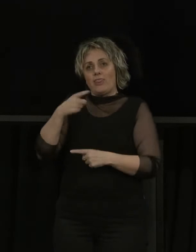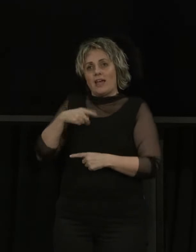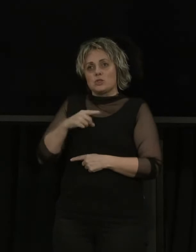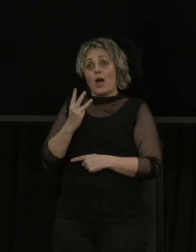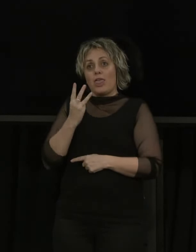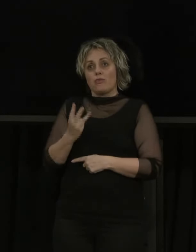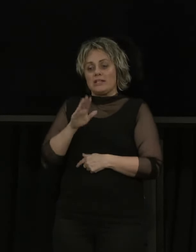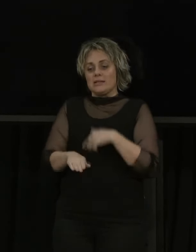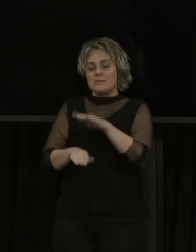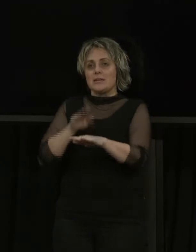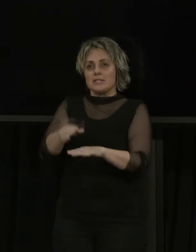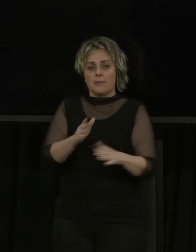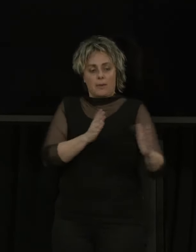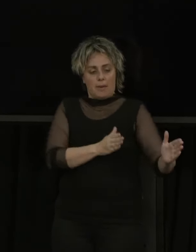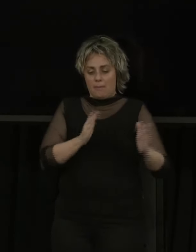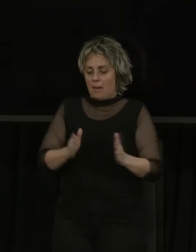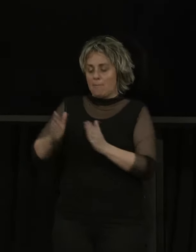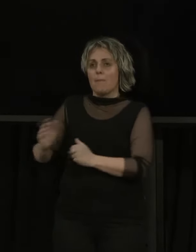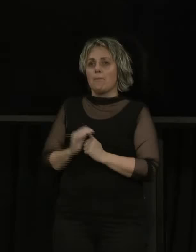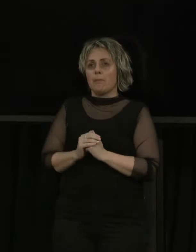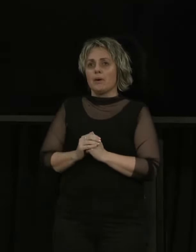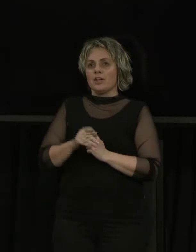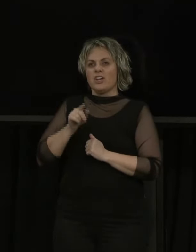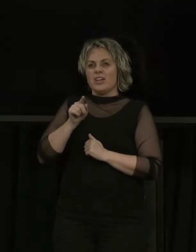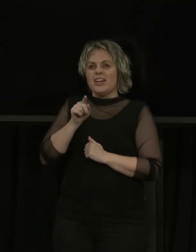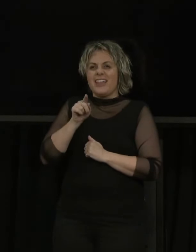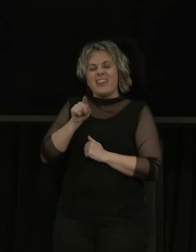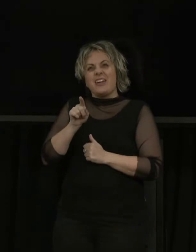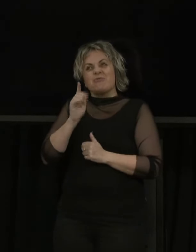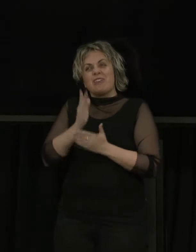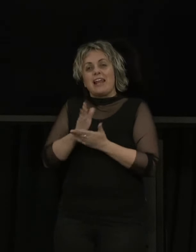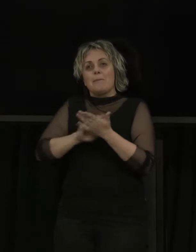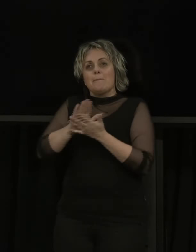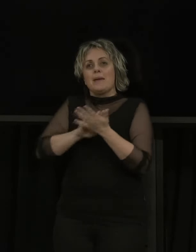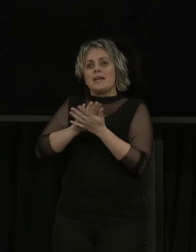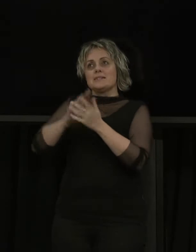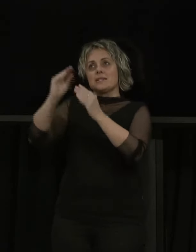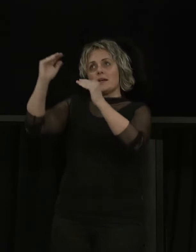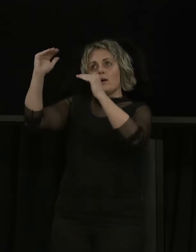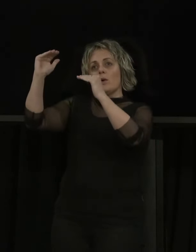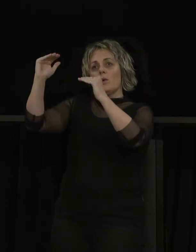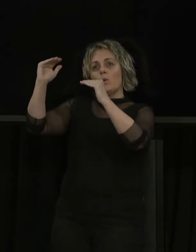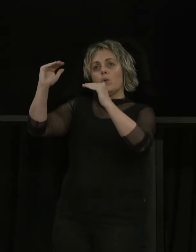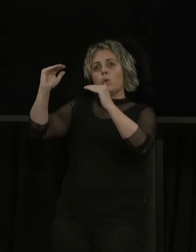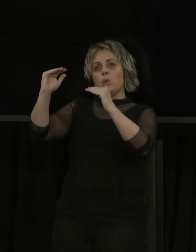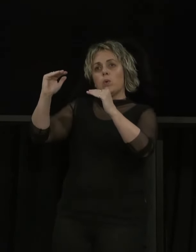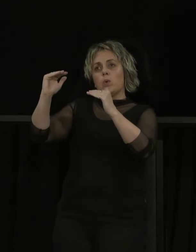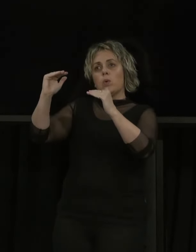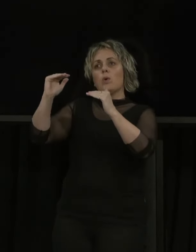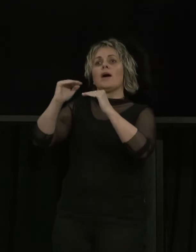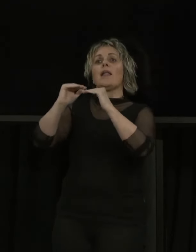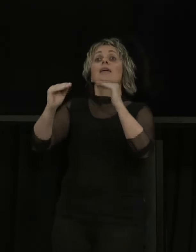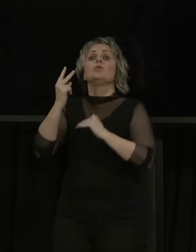slowly. We've done it before. What we have signalled here is how we would do it. We have set